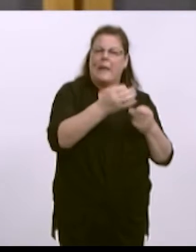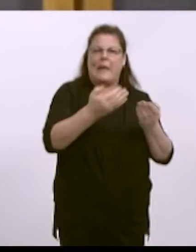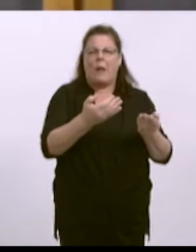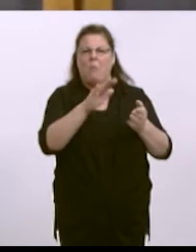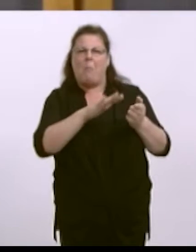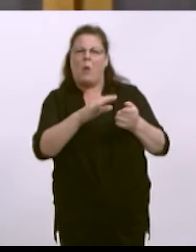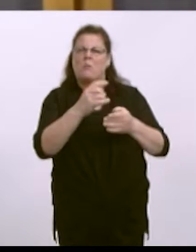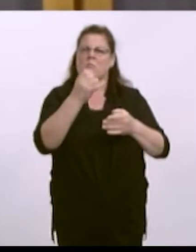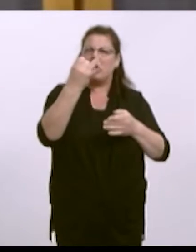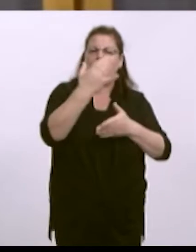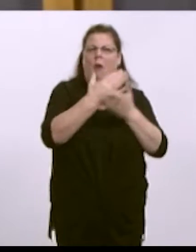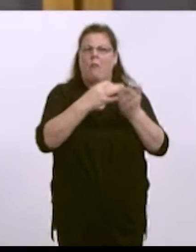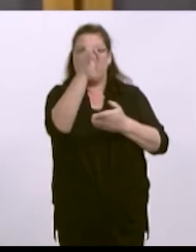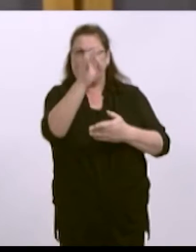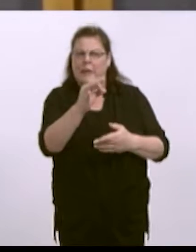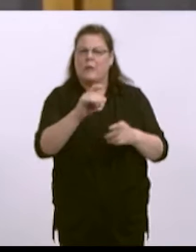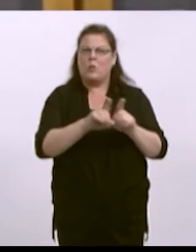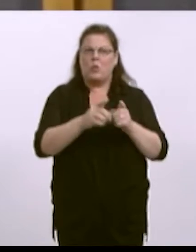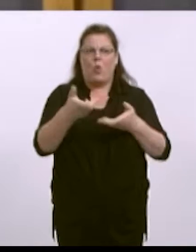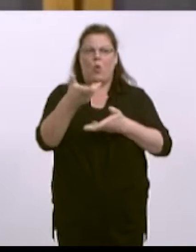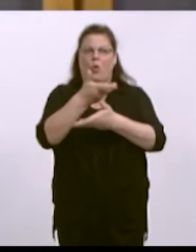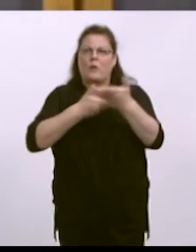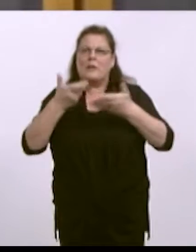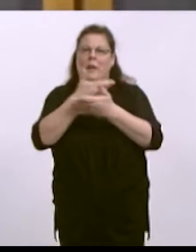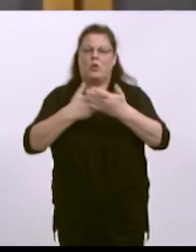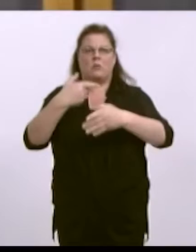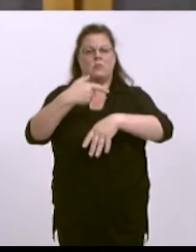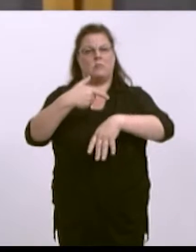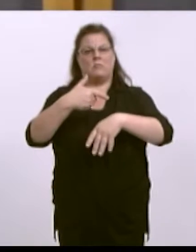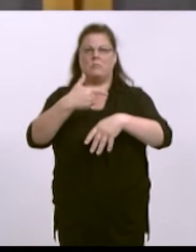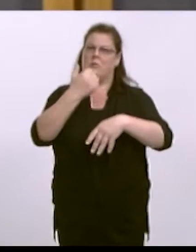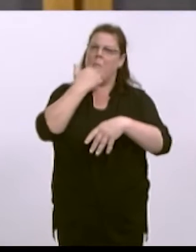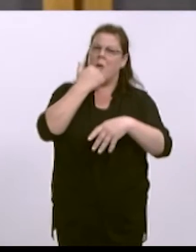the same time, consultation rates have increased by more than 20 per cent, so GPs are being